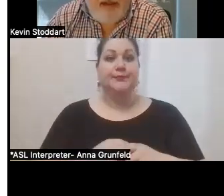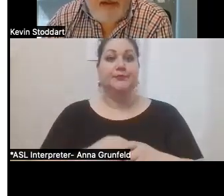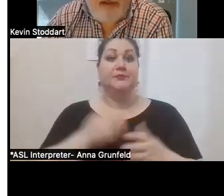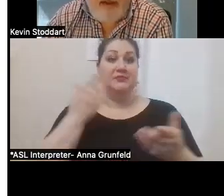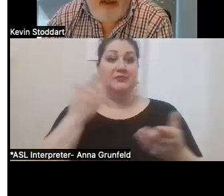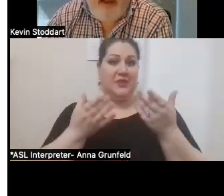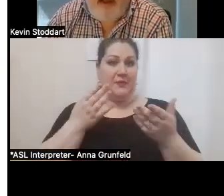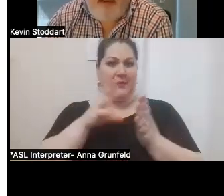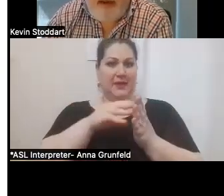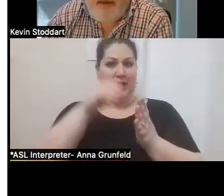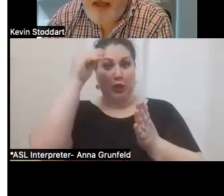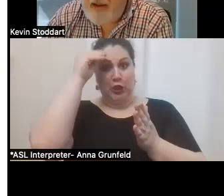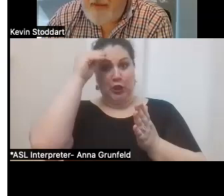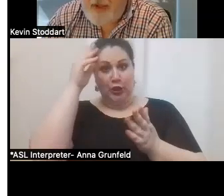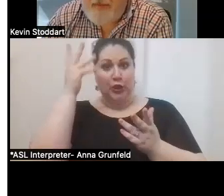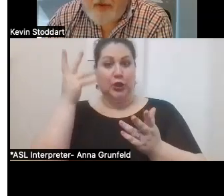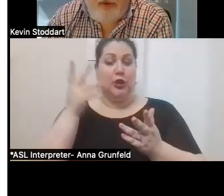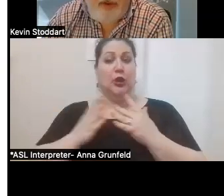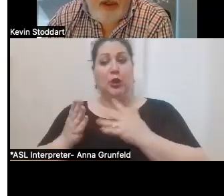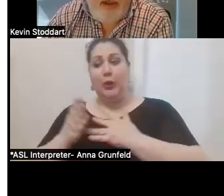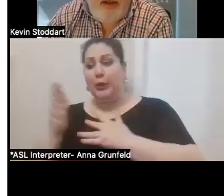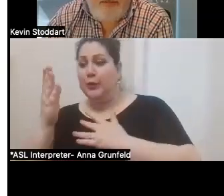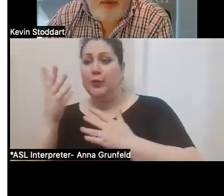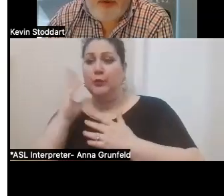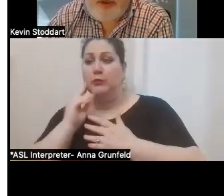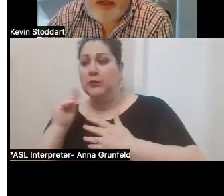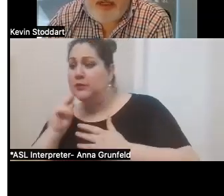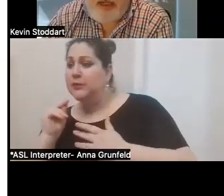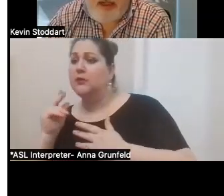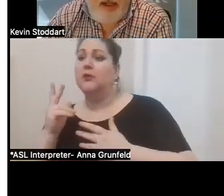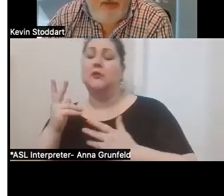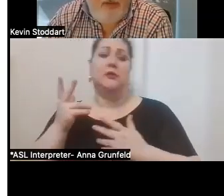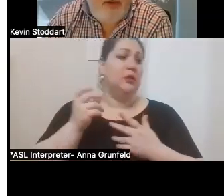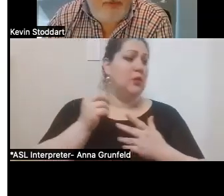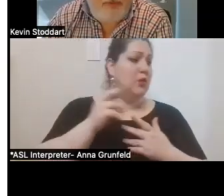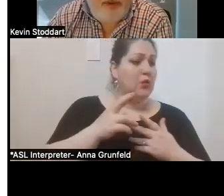They may have difficulty processing and with output.